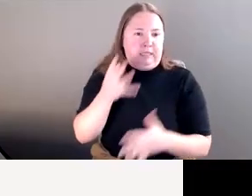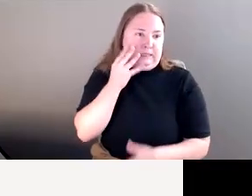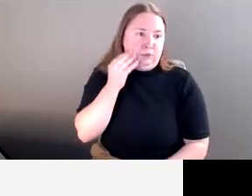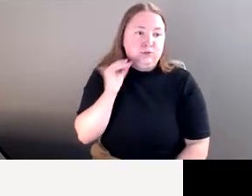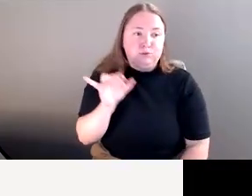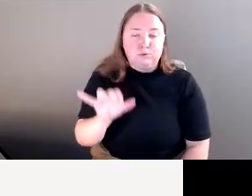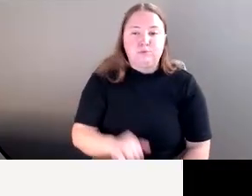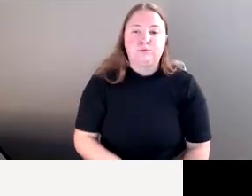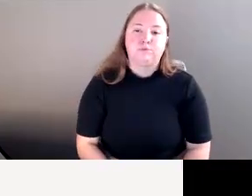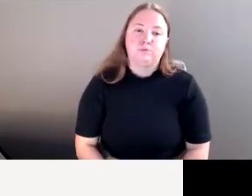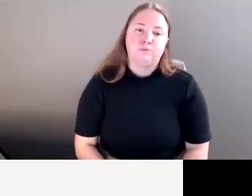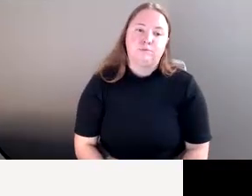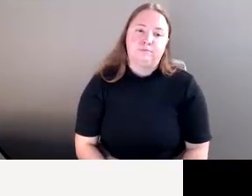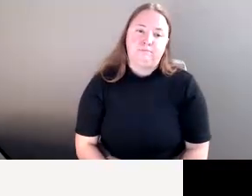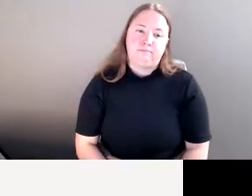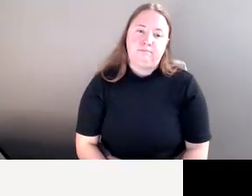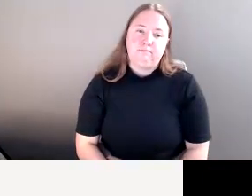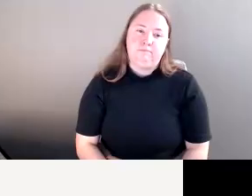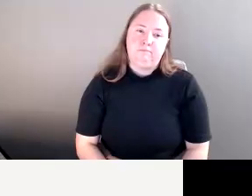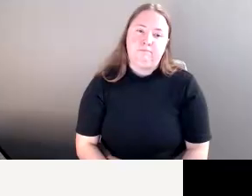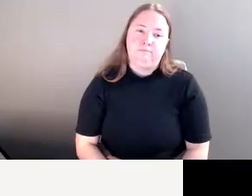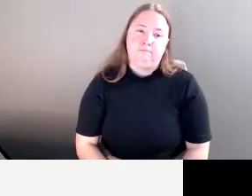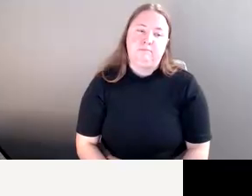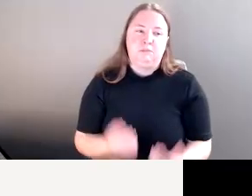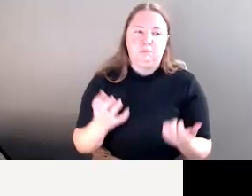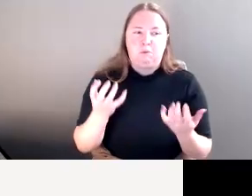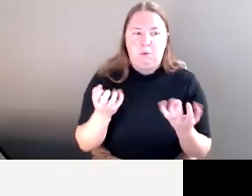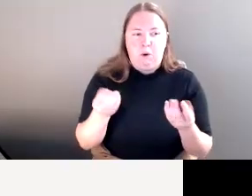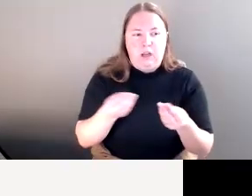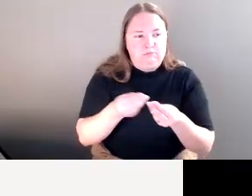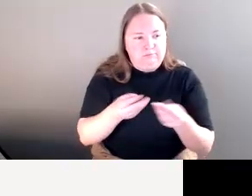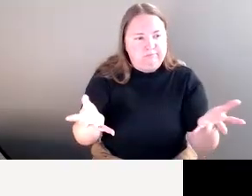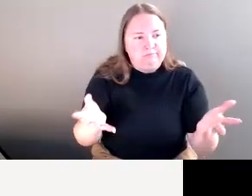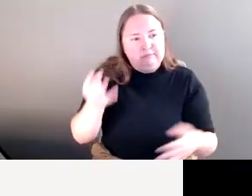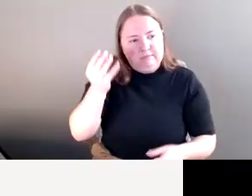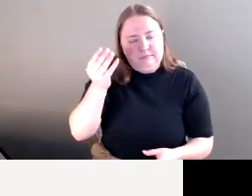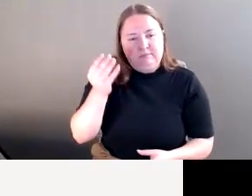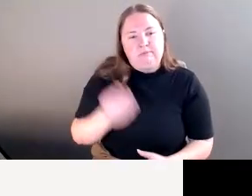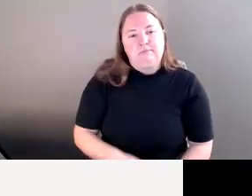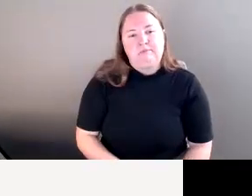And I just want to be able to share with all of you. If you have imported